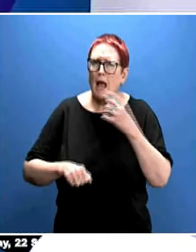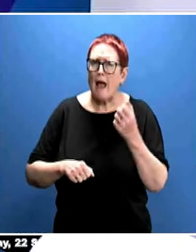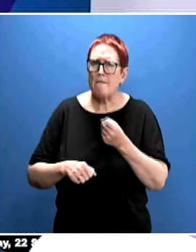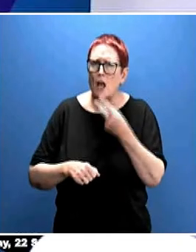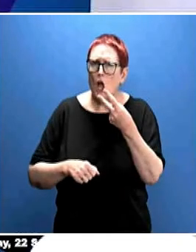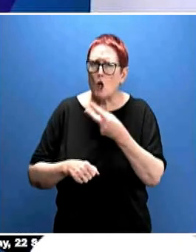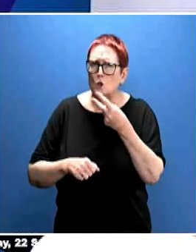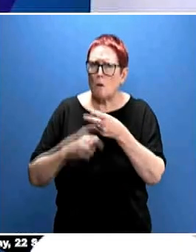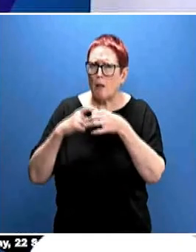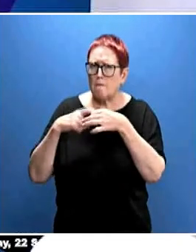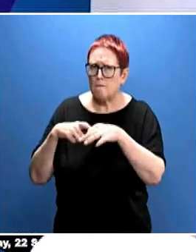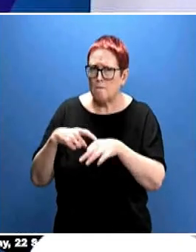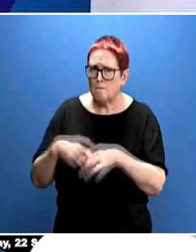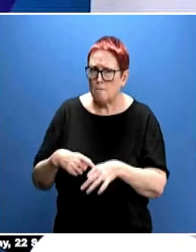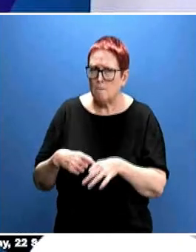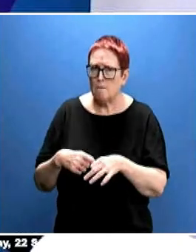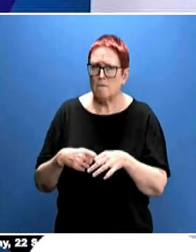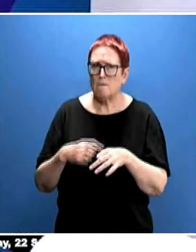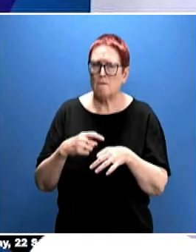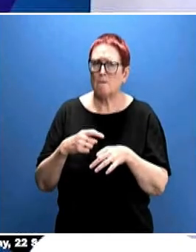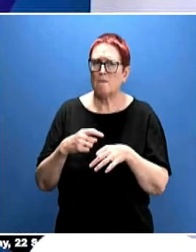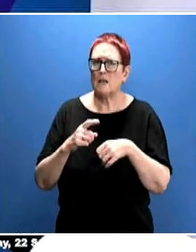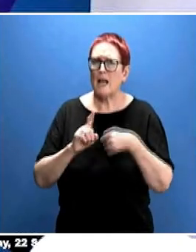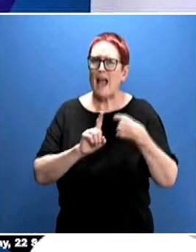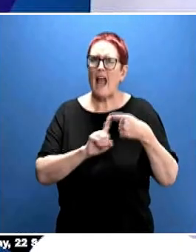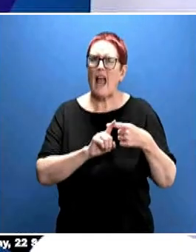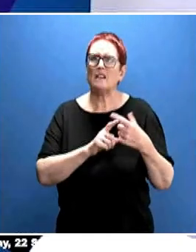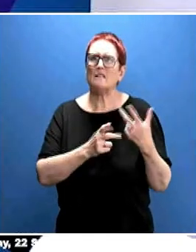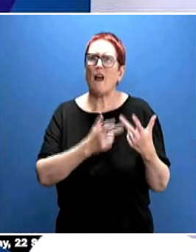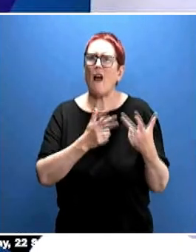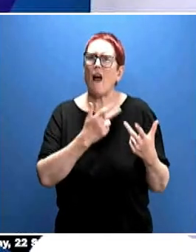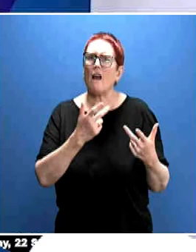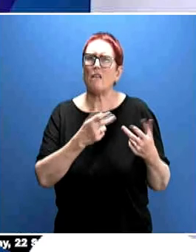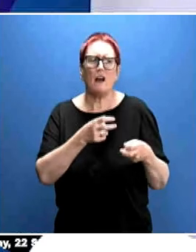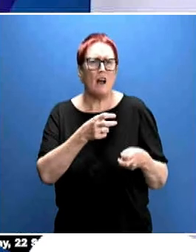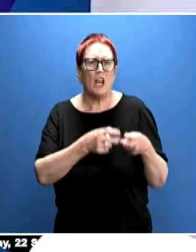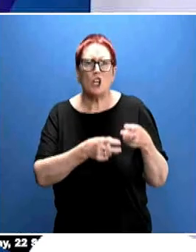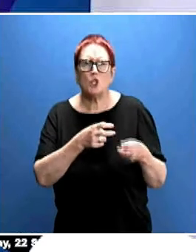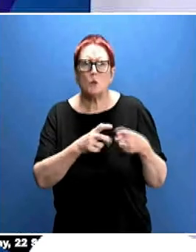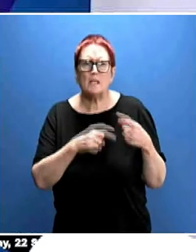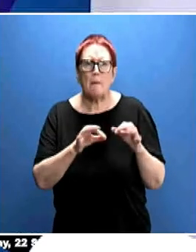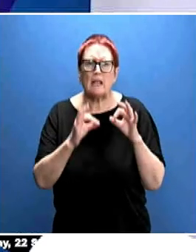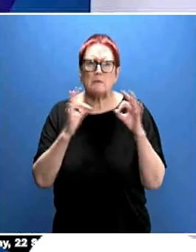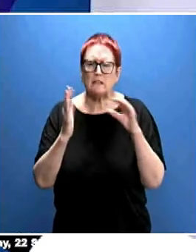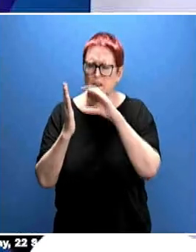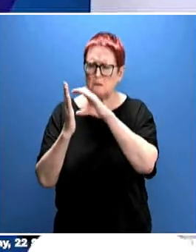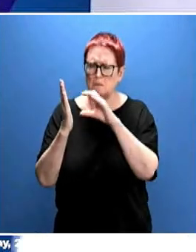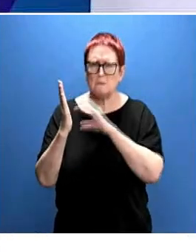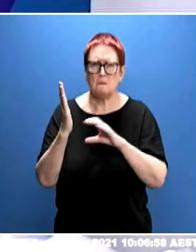and then a number of other issues raised as to particular paragraphs of Ivy's statement.